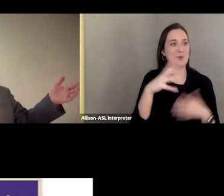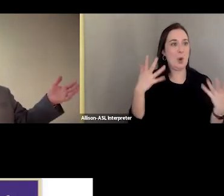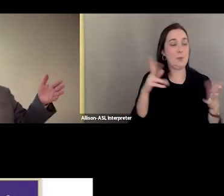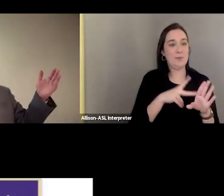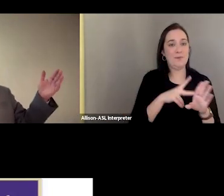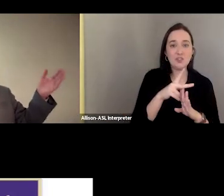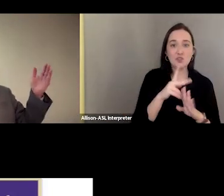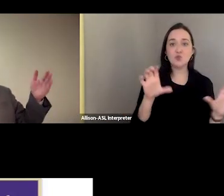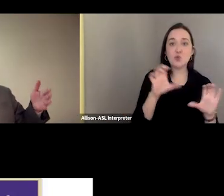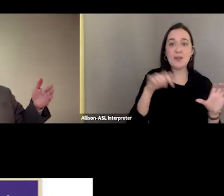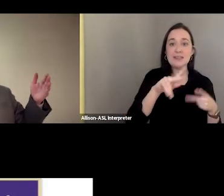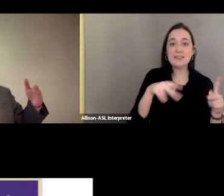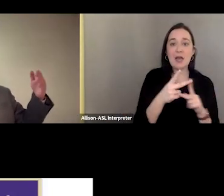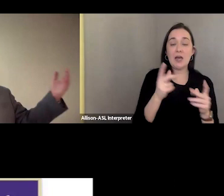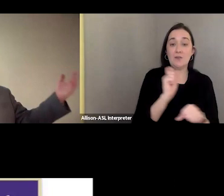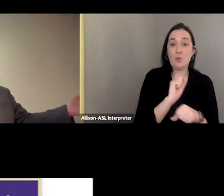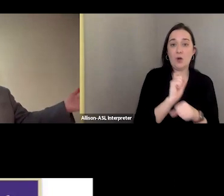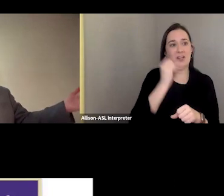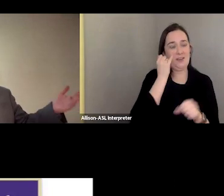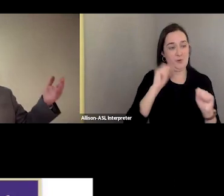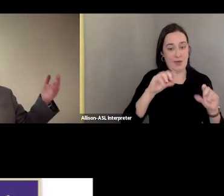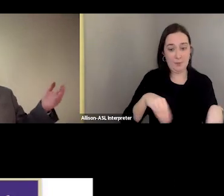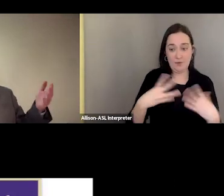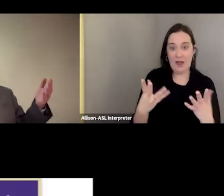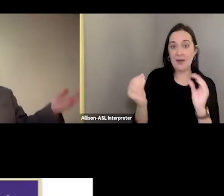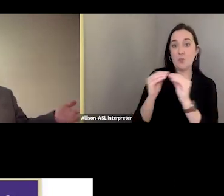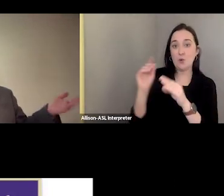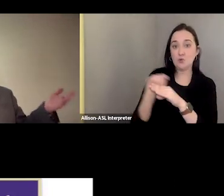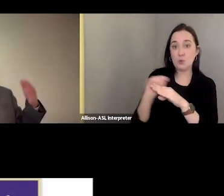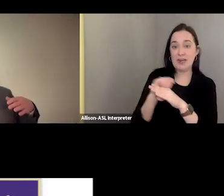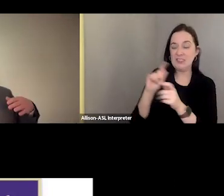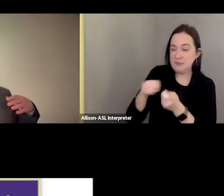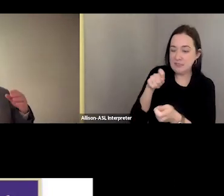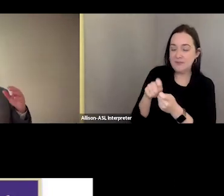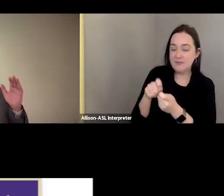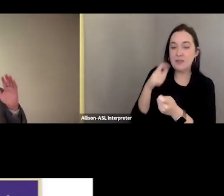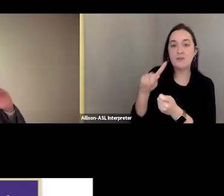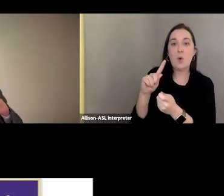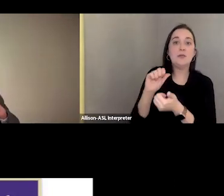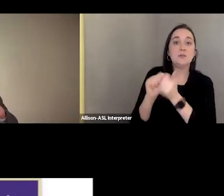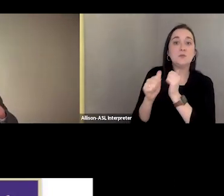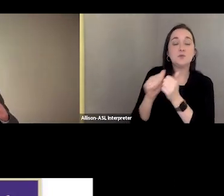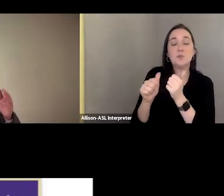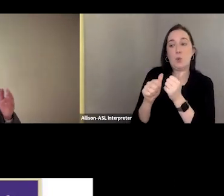If you could figure out a way to help them get additional training to deal with problem gambling and sports betting, because most of those individuals